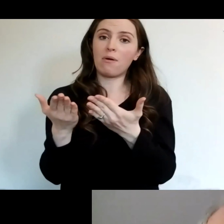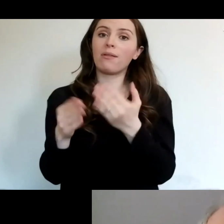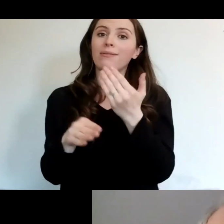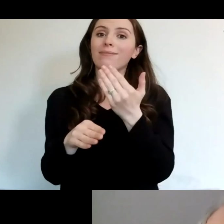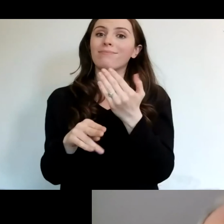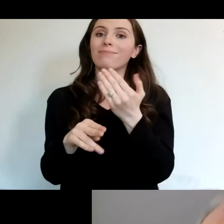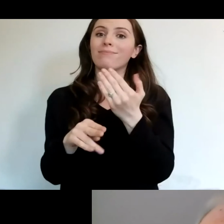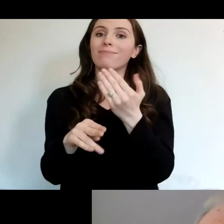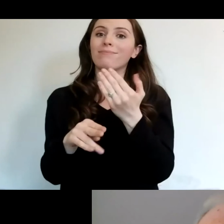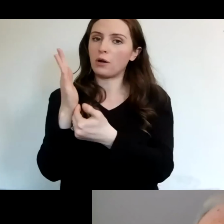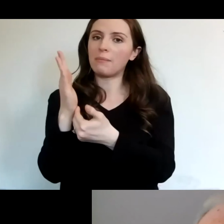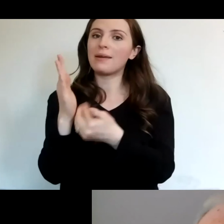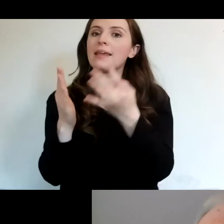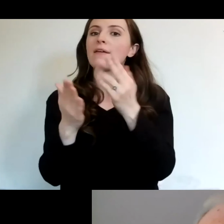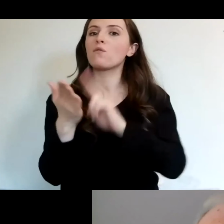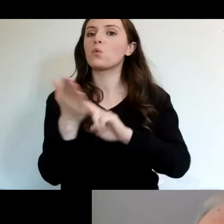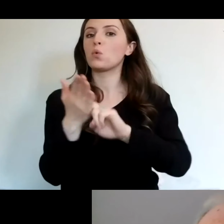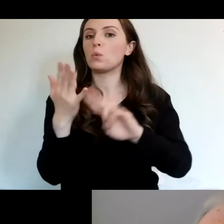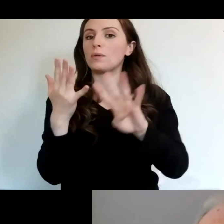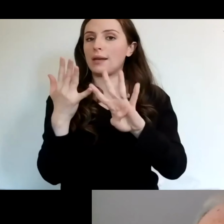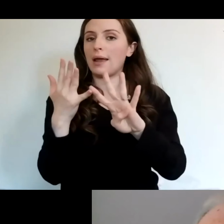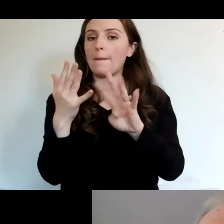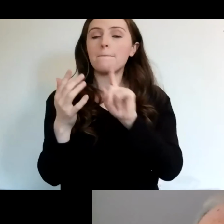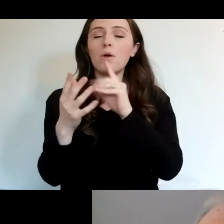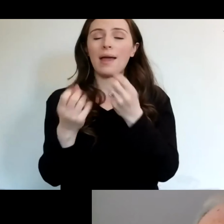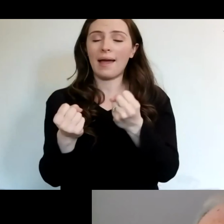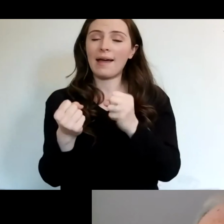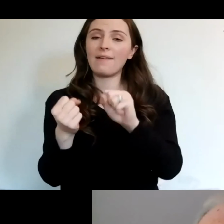but there is a checklist for each section.